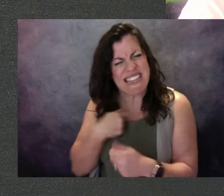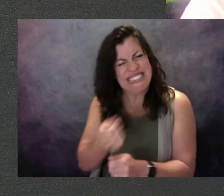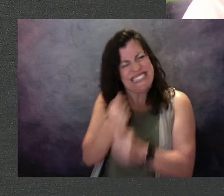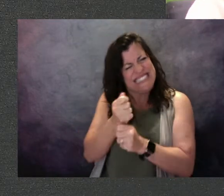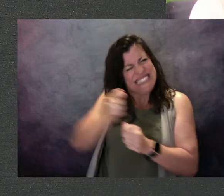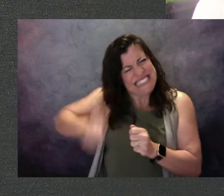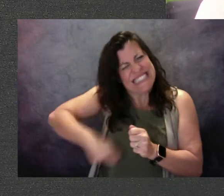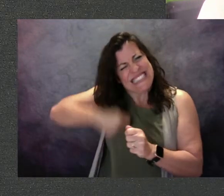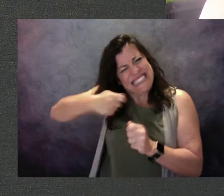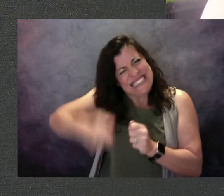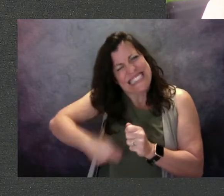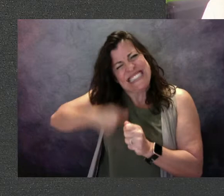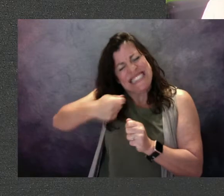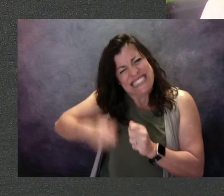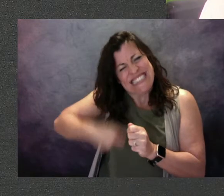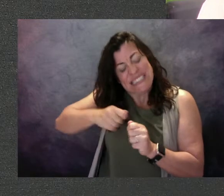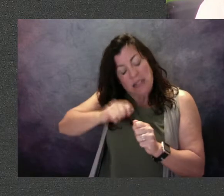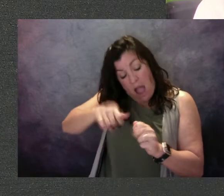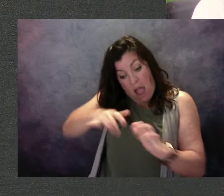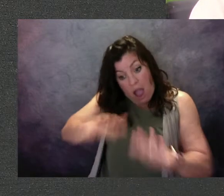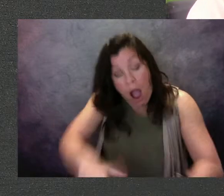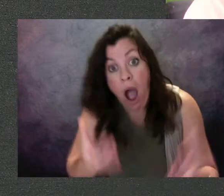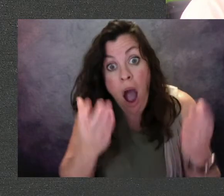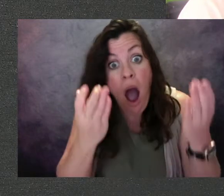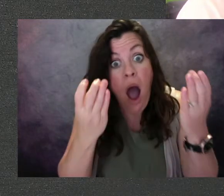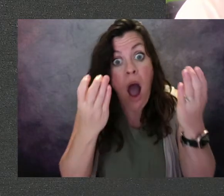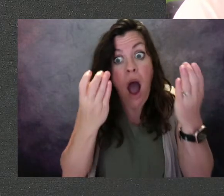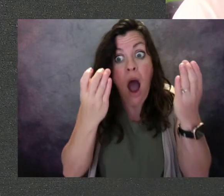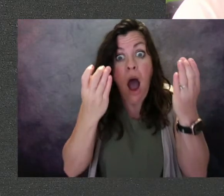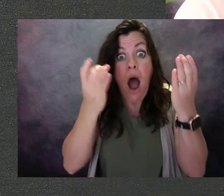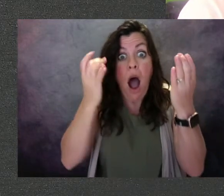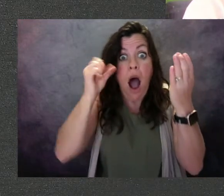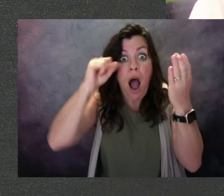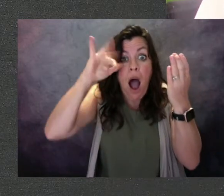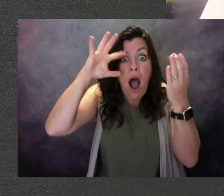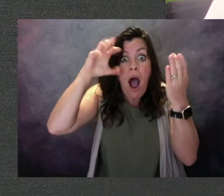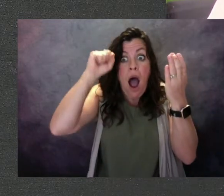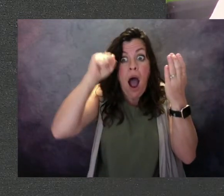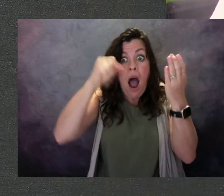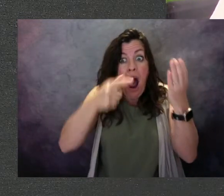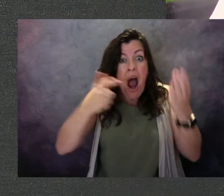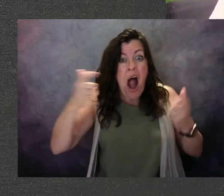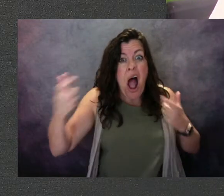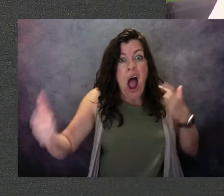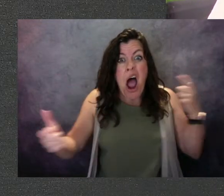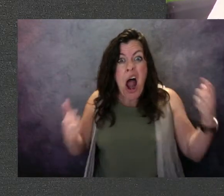but when I did land it I realized that it was an exceptional fish, very large walleye.